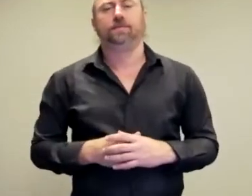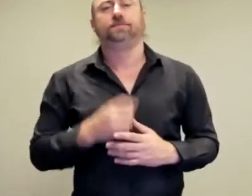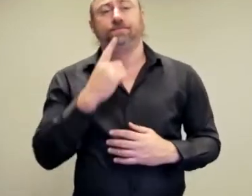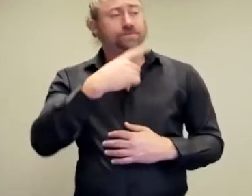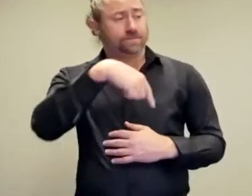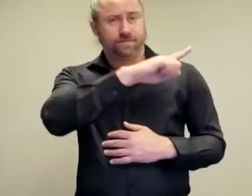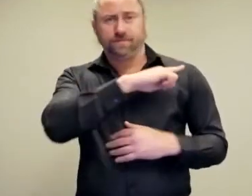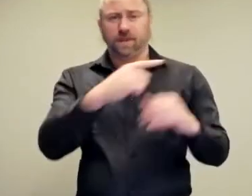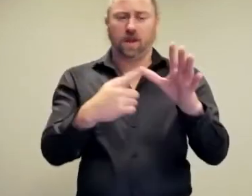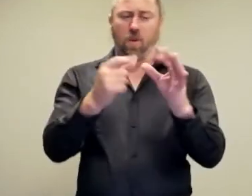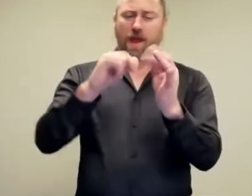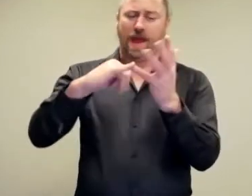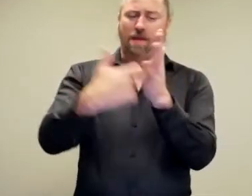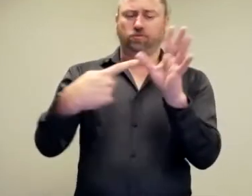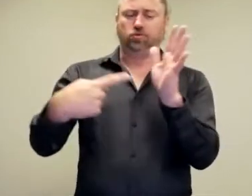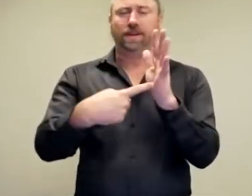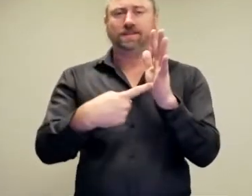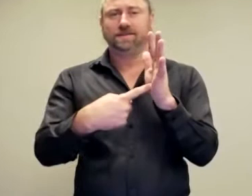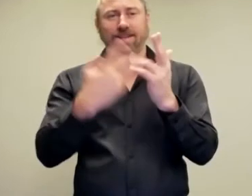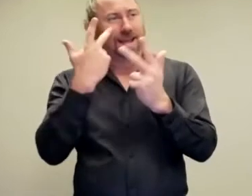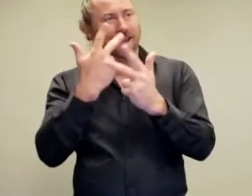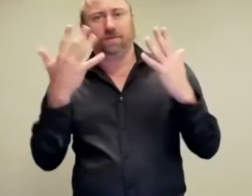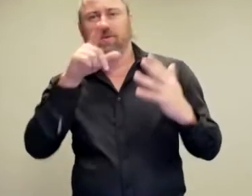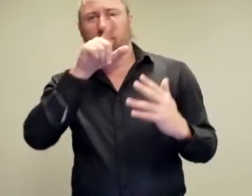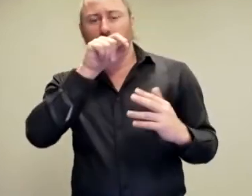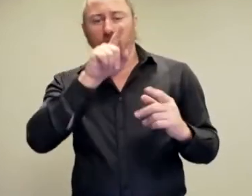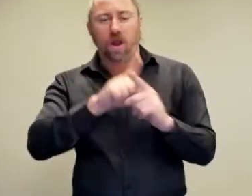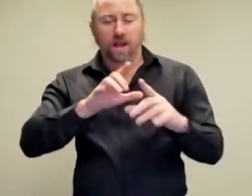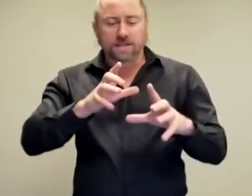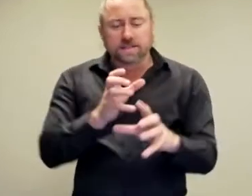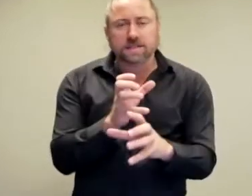abstract images of birds are squeezed or trapped into the